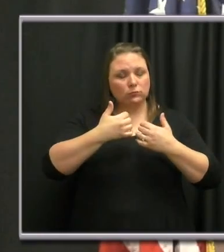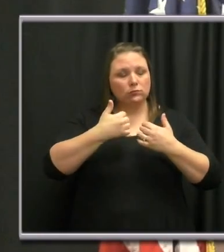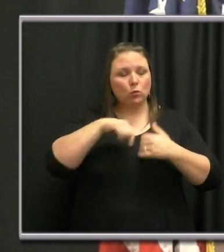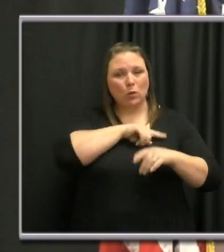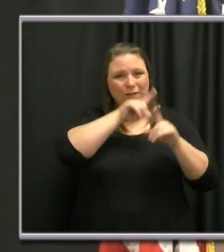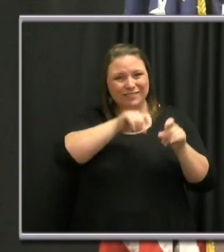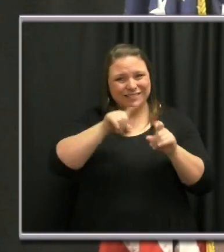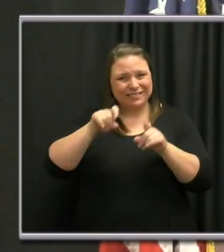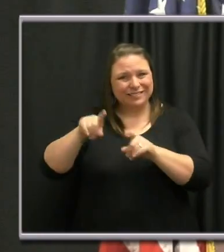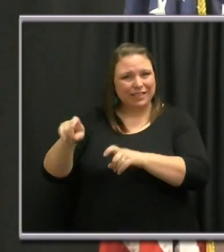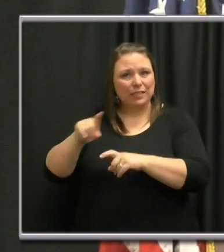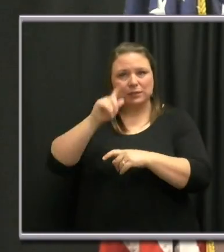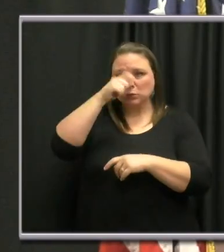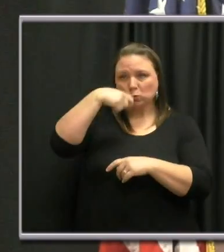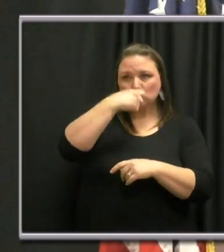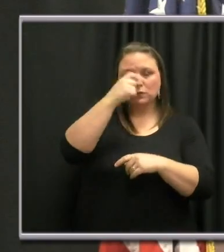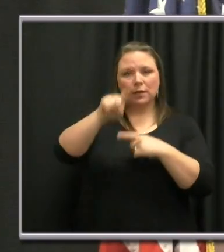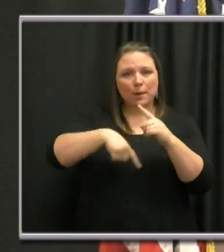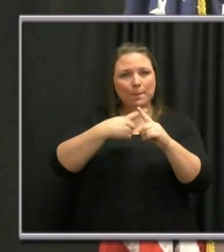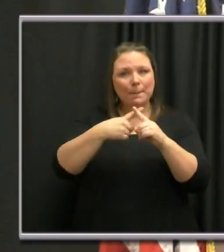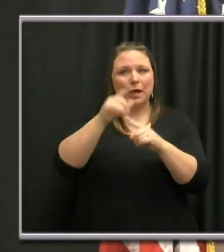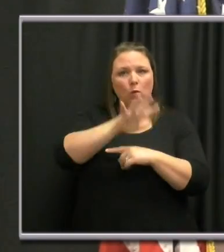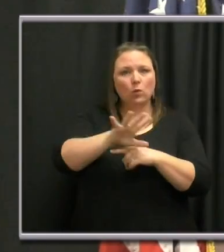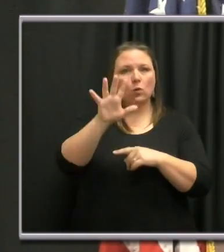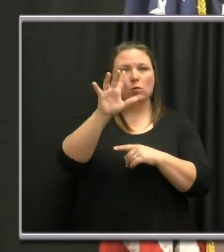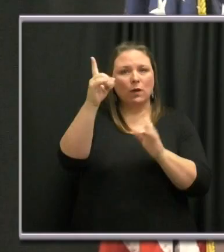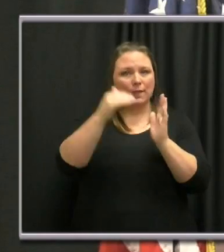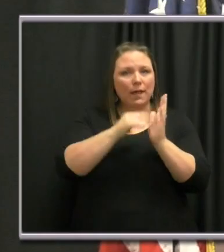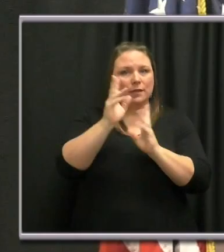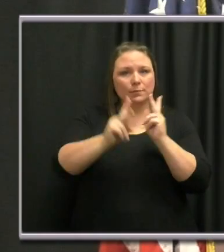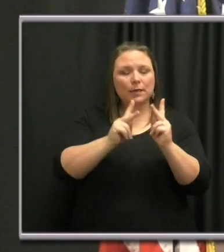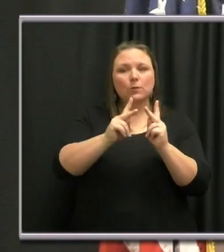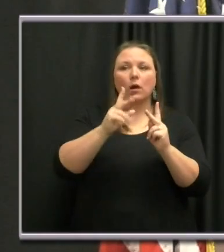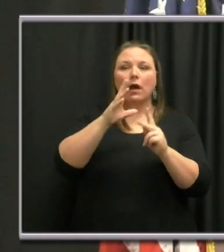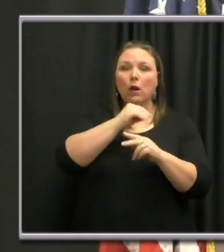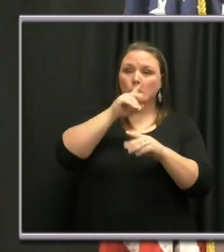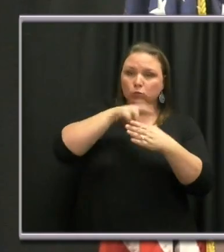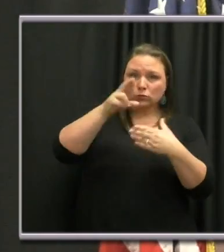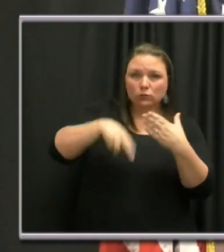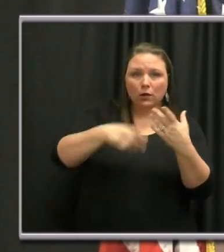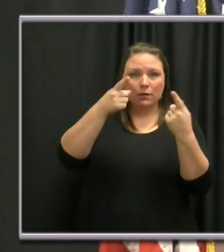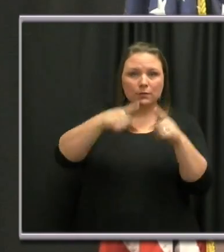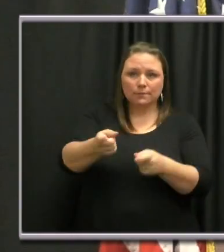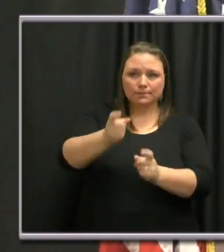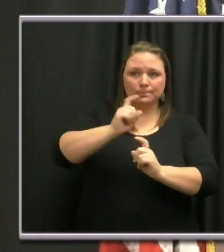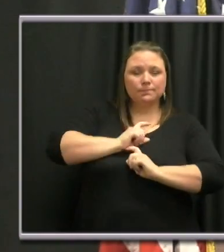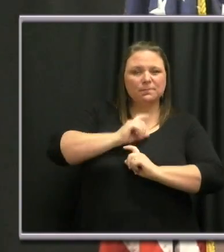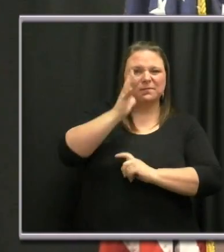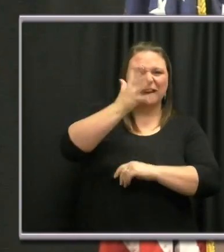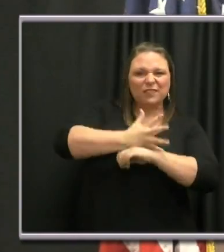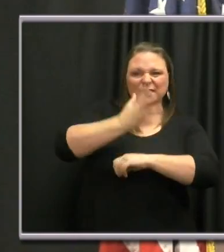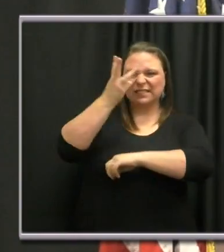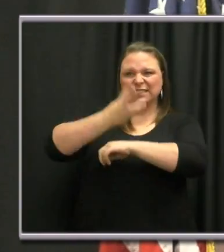DAYS OF OPERATION- WE HAVE TESTED ABOUT A THOUSAND INDIVIDUALS IN A TURNAROUND ON